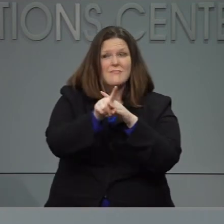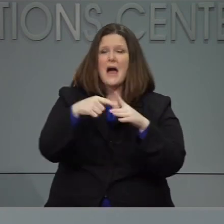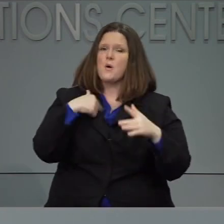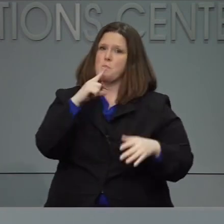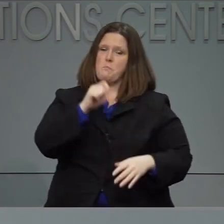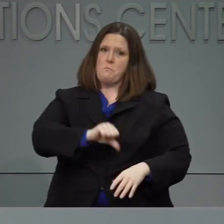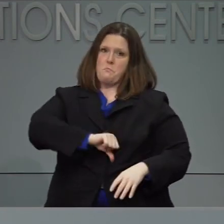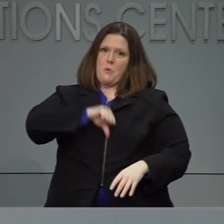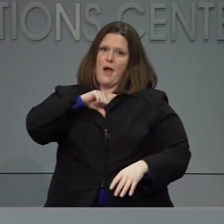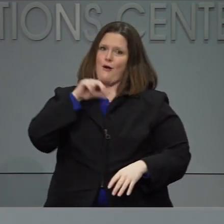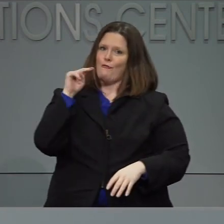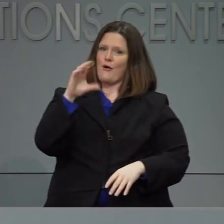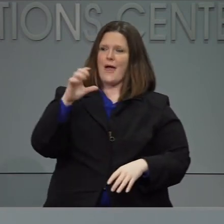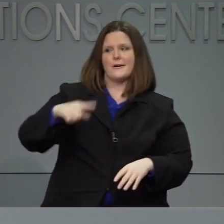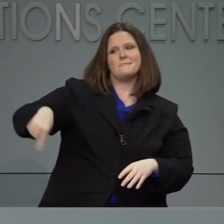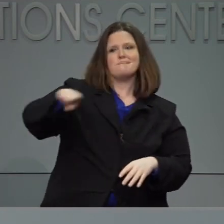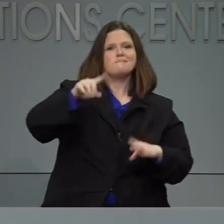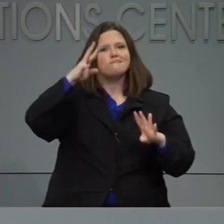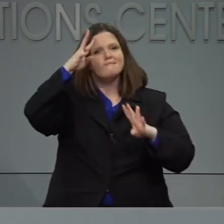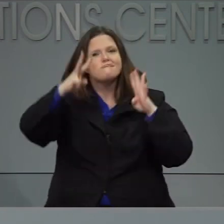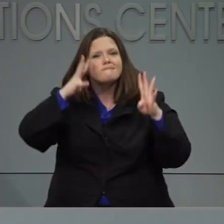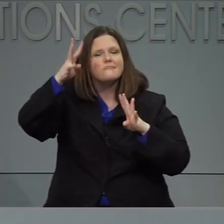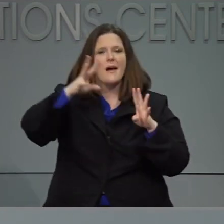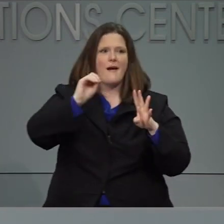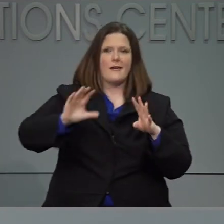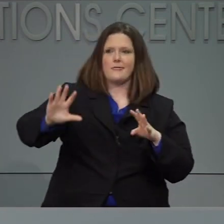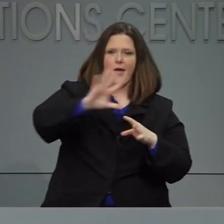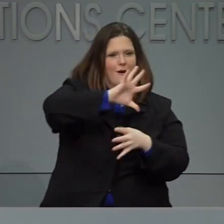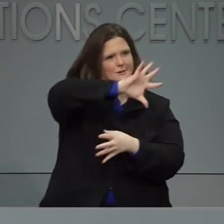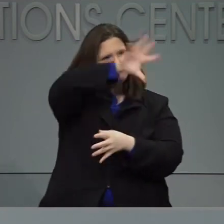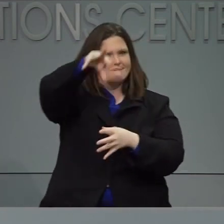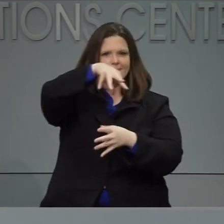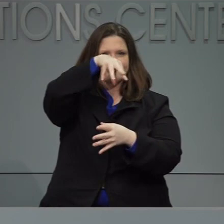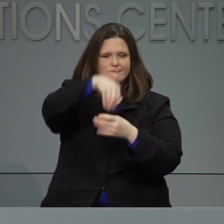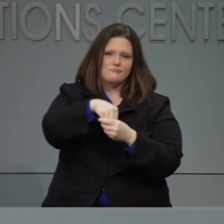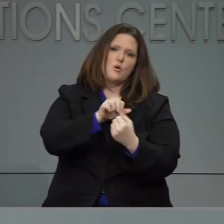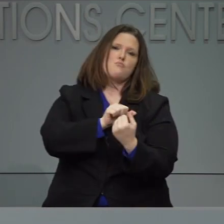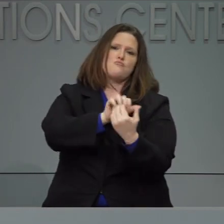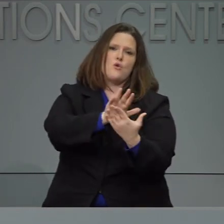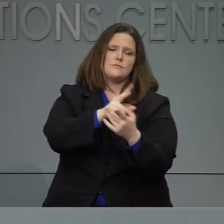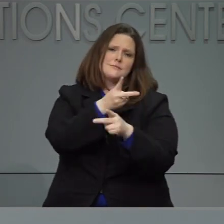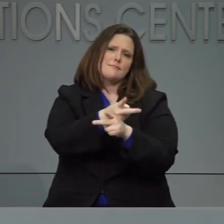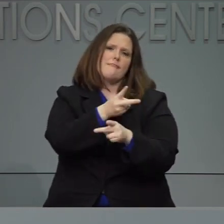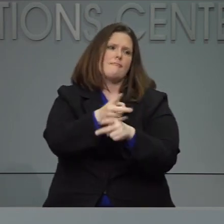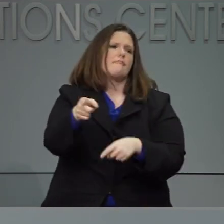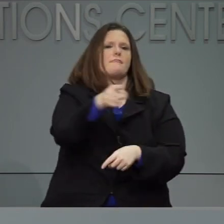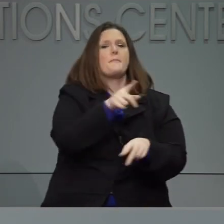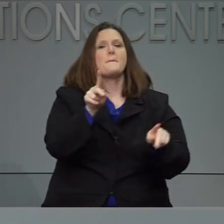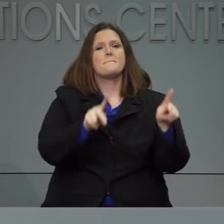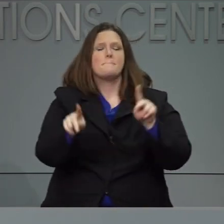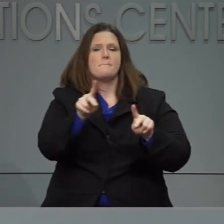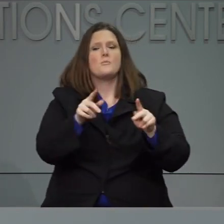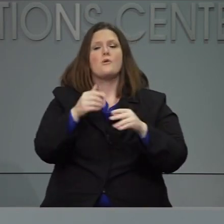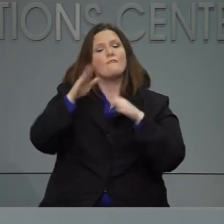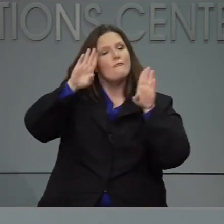CAROLINA'S INNOVATIVE AND COMPREHENSIVE COVID RESPONSE APPROACH THAT CONTINUES TO KEEP FOCUS ON OUR COMMUNITIES HEALTH